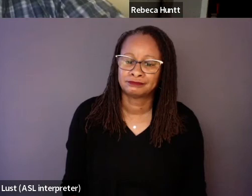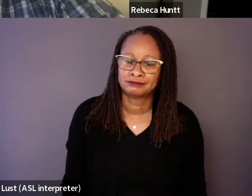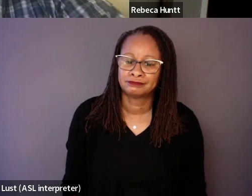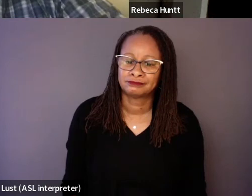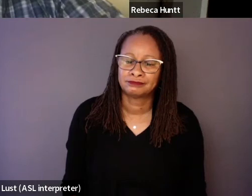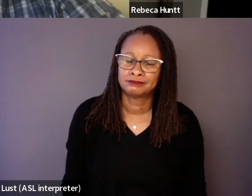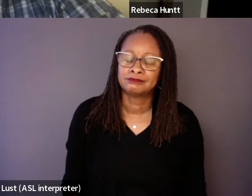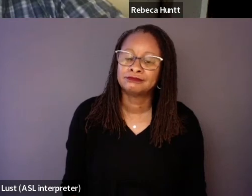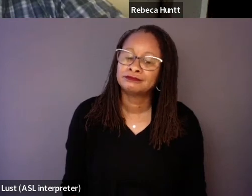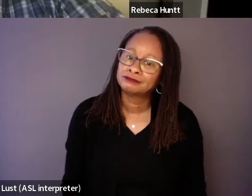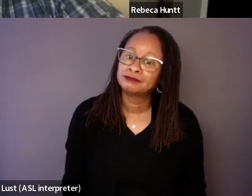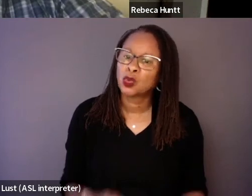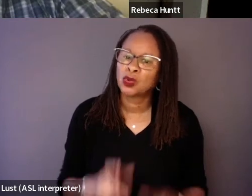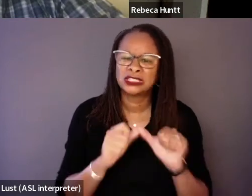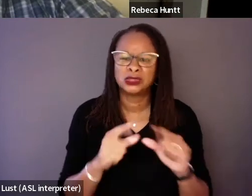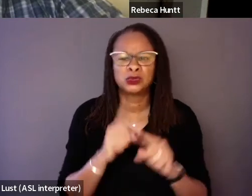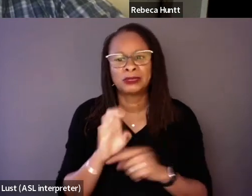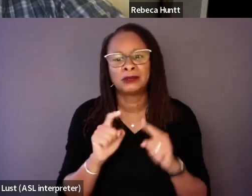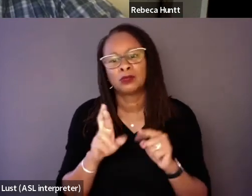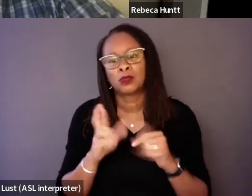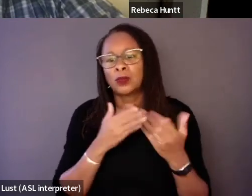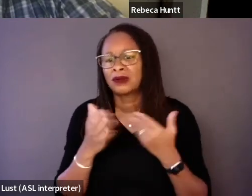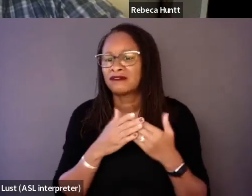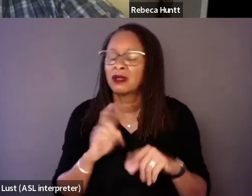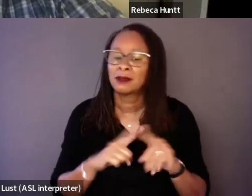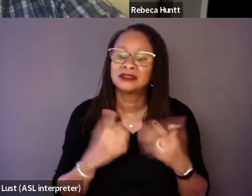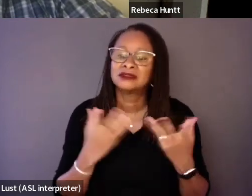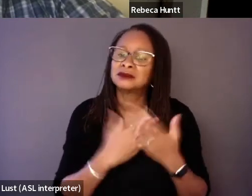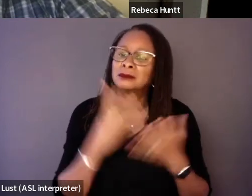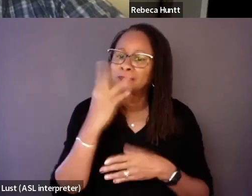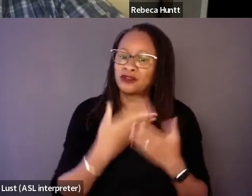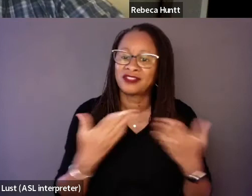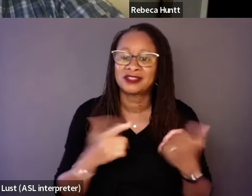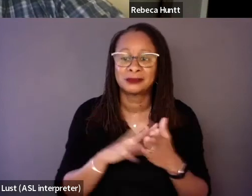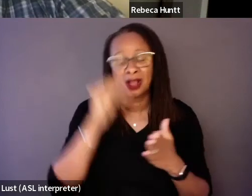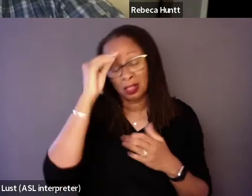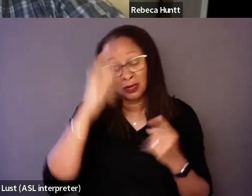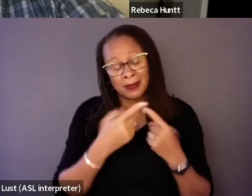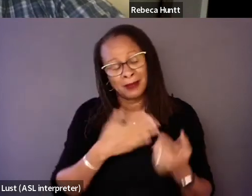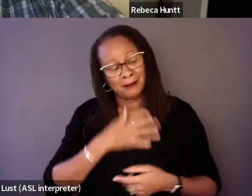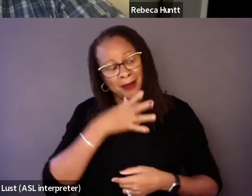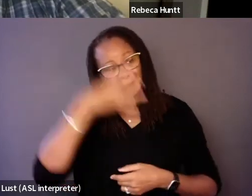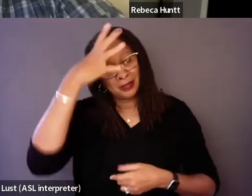There was definitely some really beautiful things that I learned about them that I -- yeah.